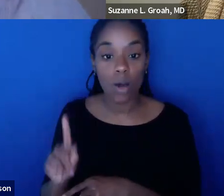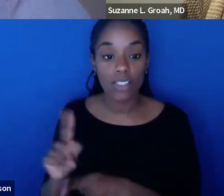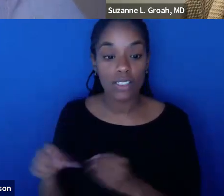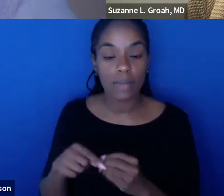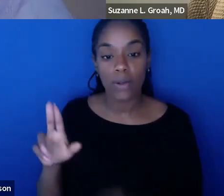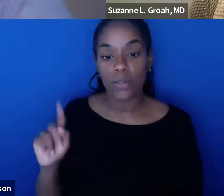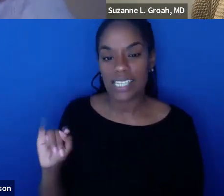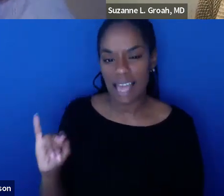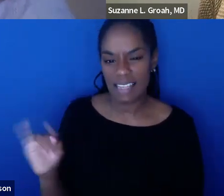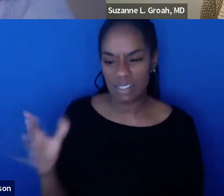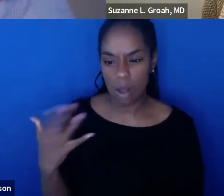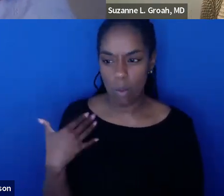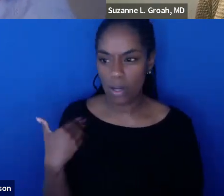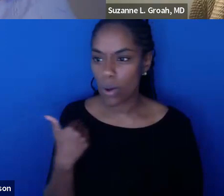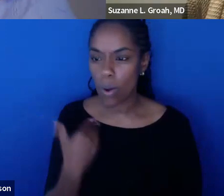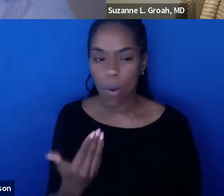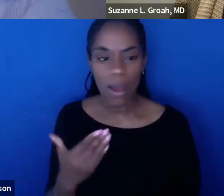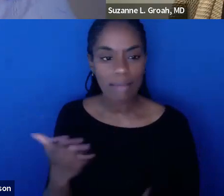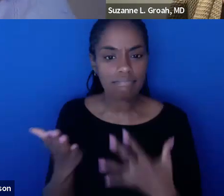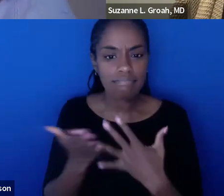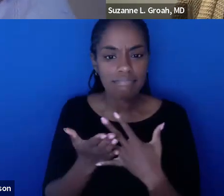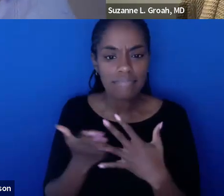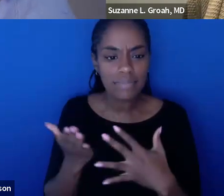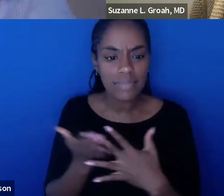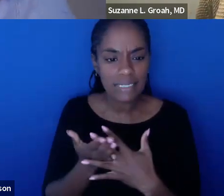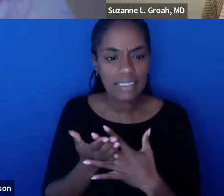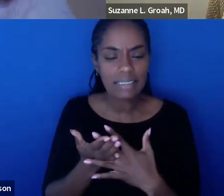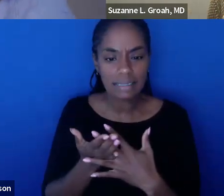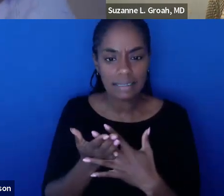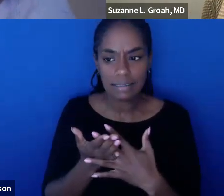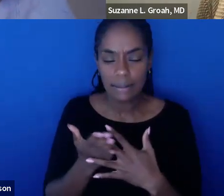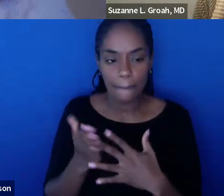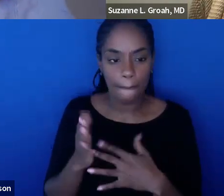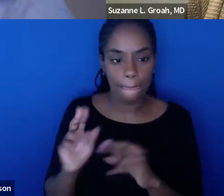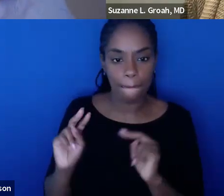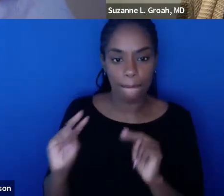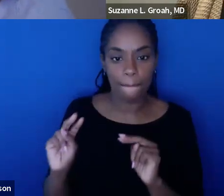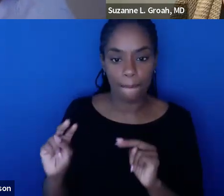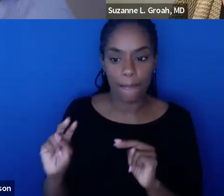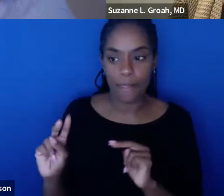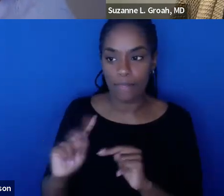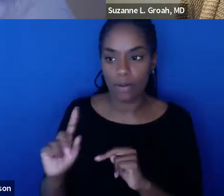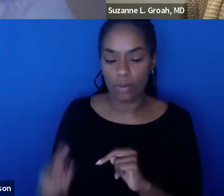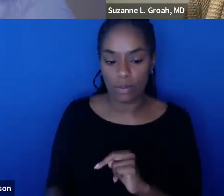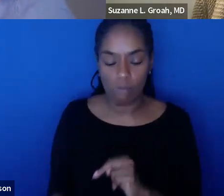So I'd like to just kind of take a brief moment to skip over to those since we're in this topic. Here's a person.